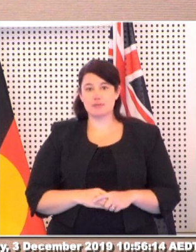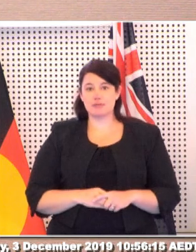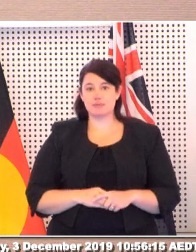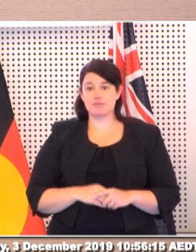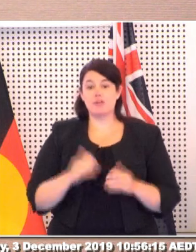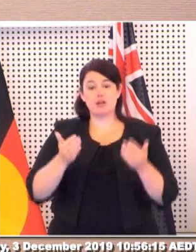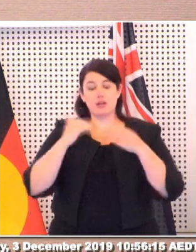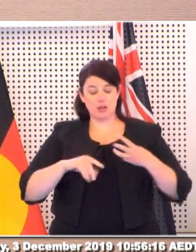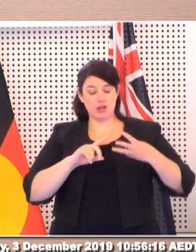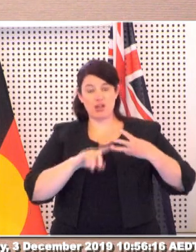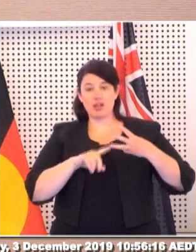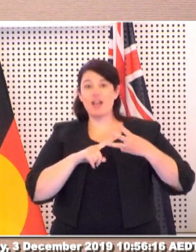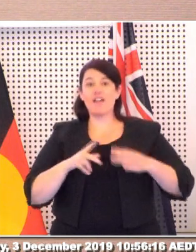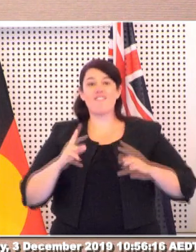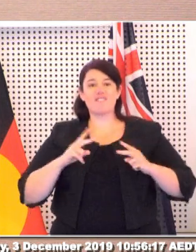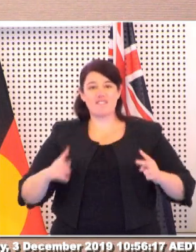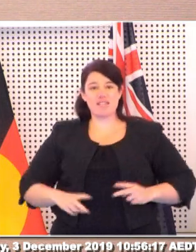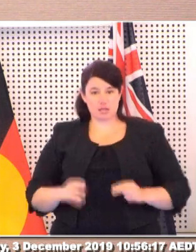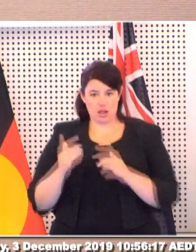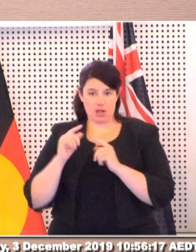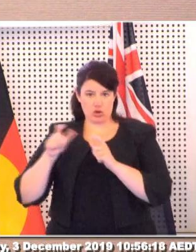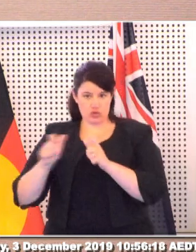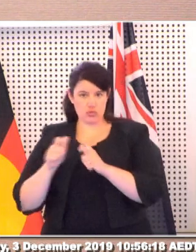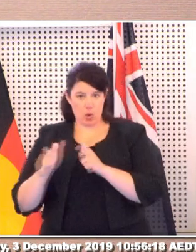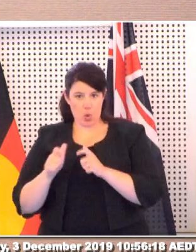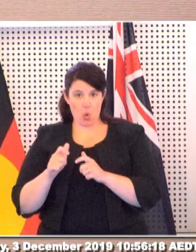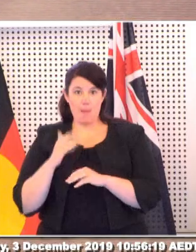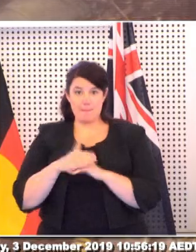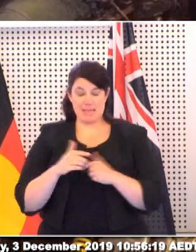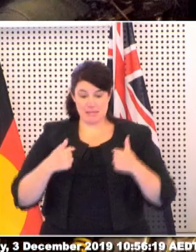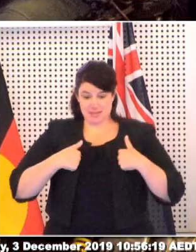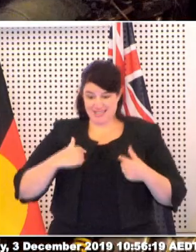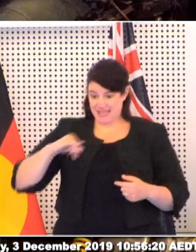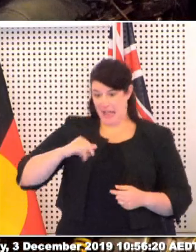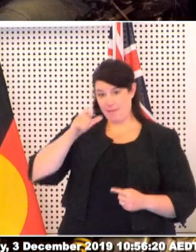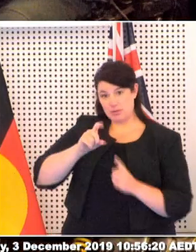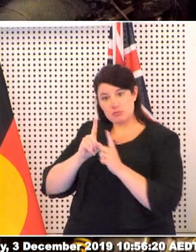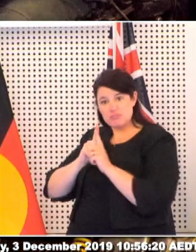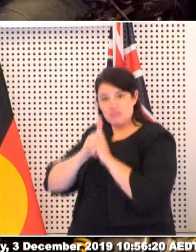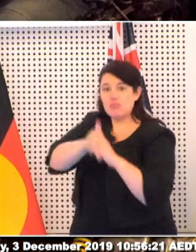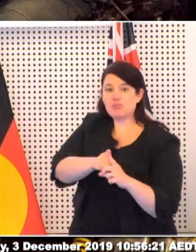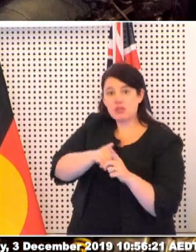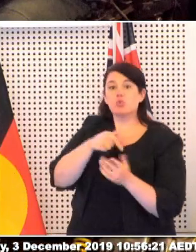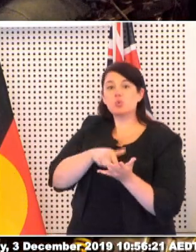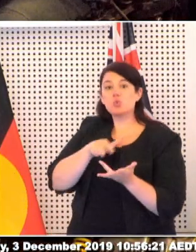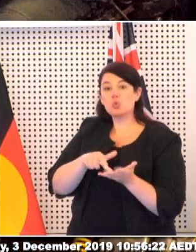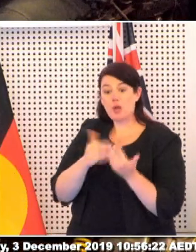And you’ve said in your statement that’s using a staff member’s body to physically restrict the movement of a person with disability.